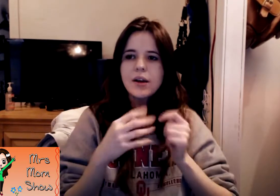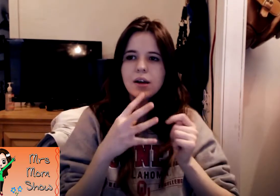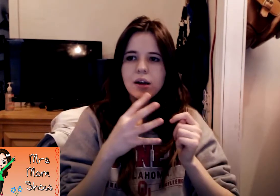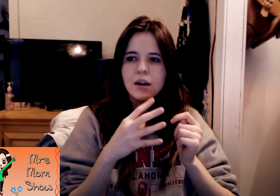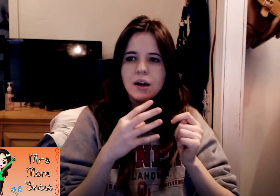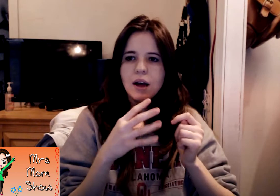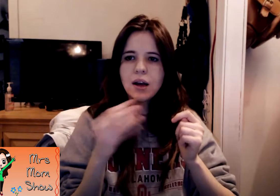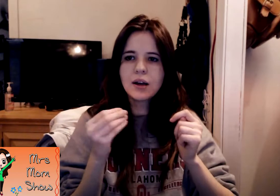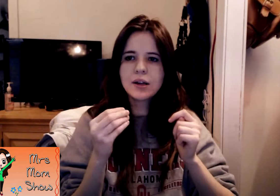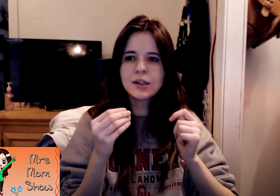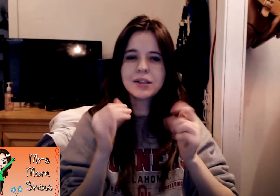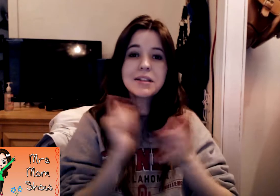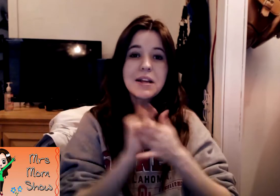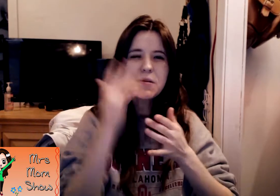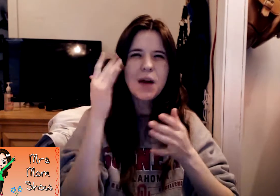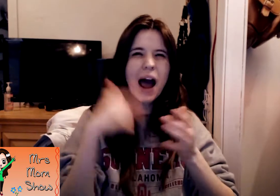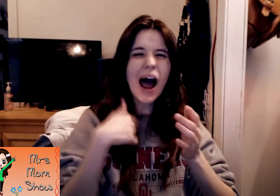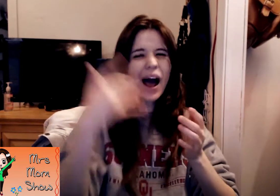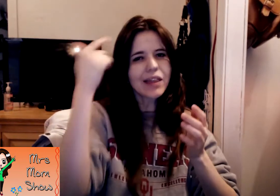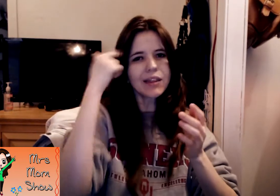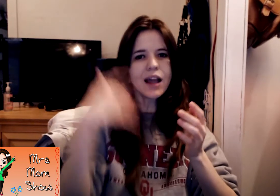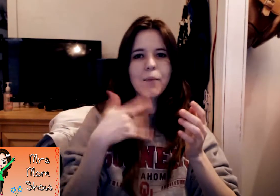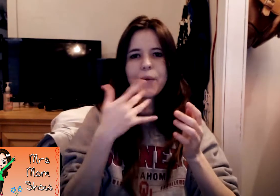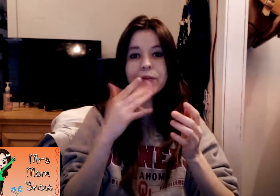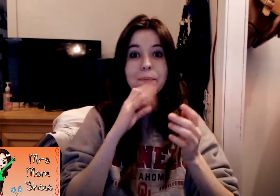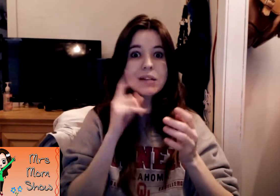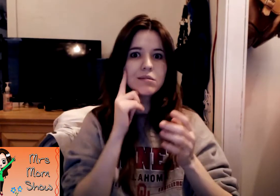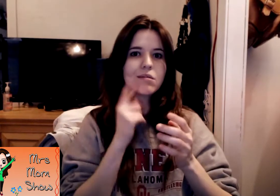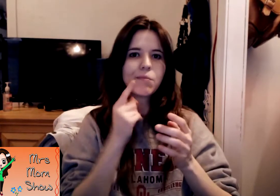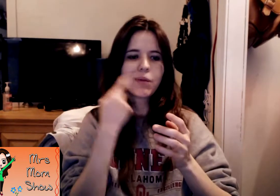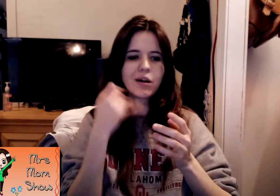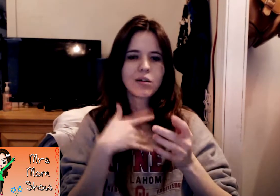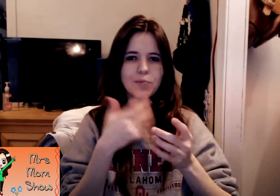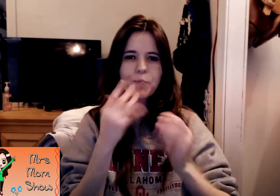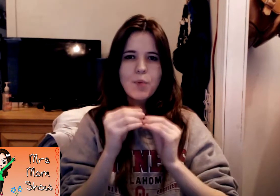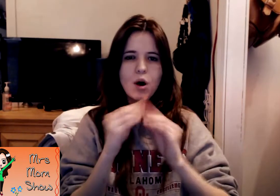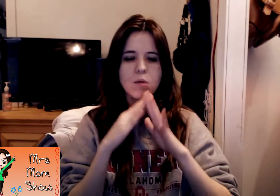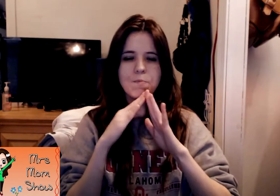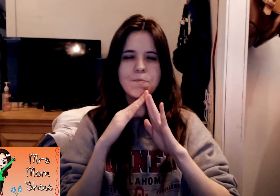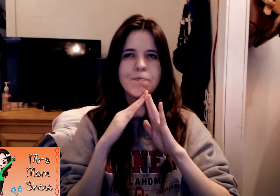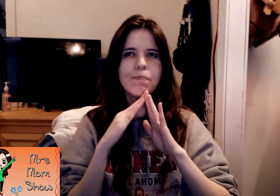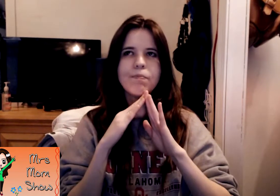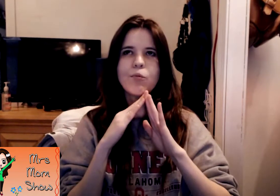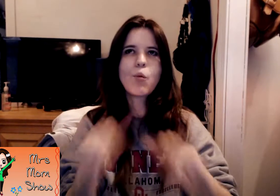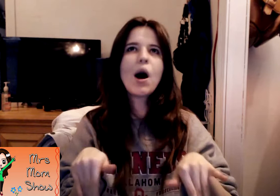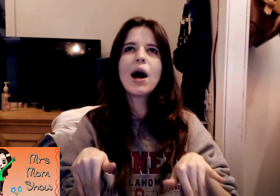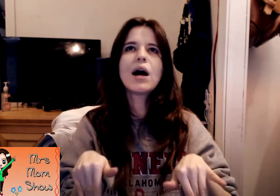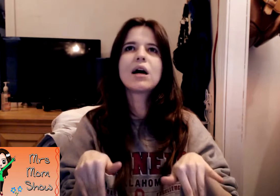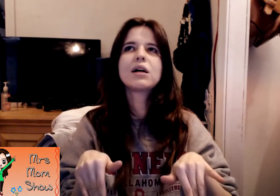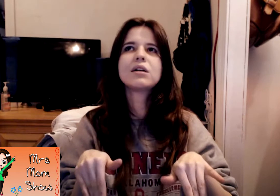And, that's why...I think I prefer to be deaf since it's so peaceful.